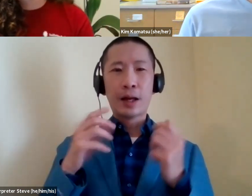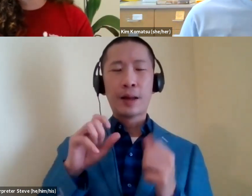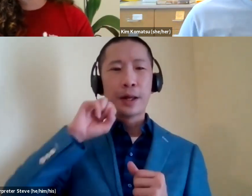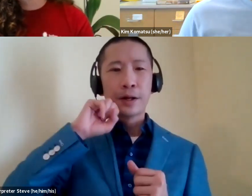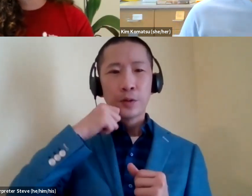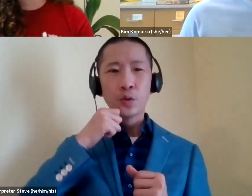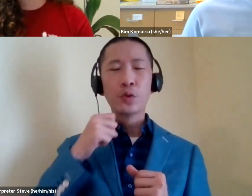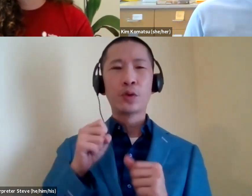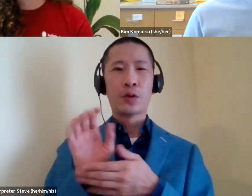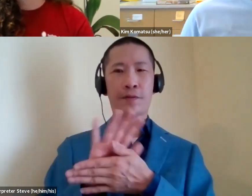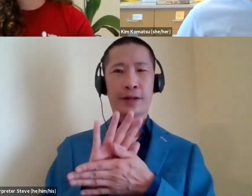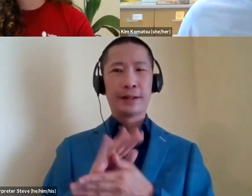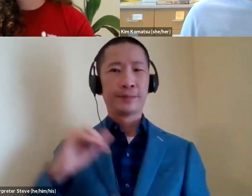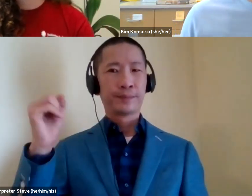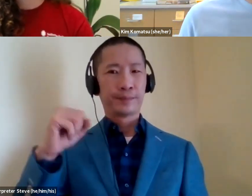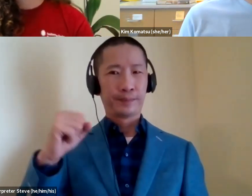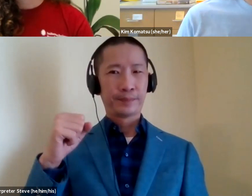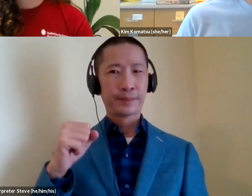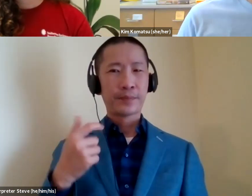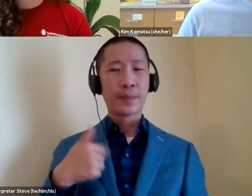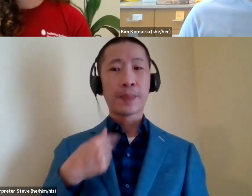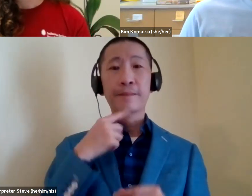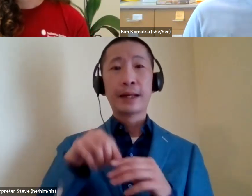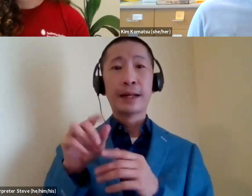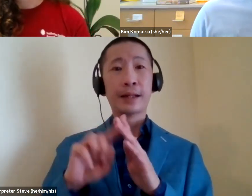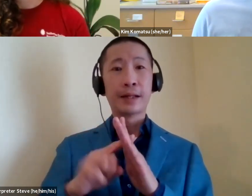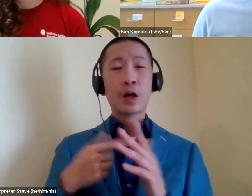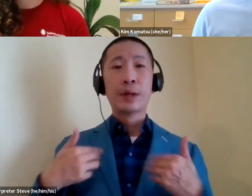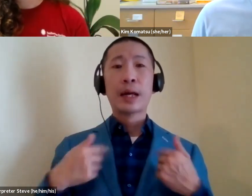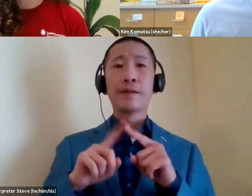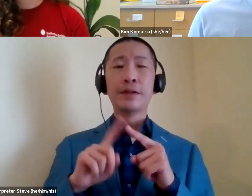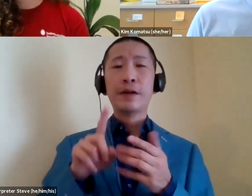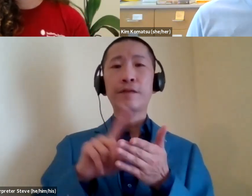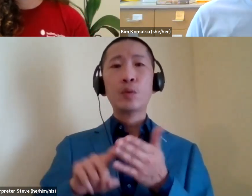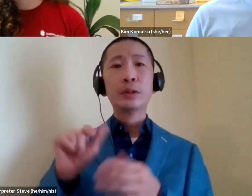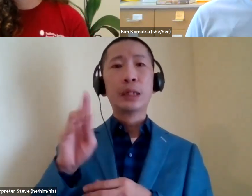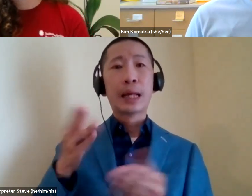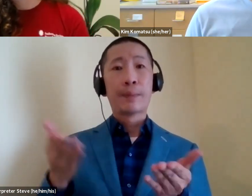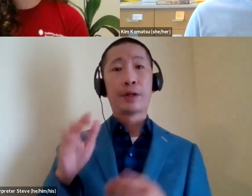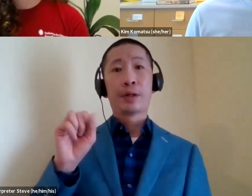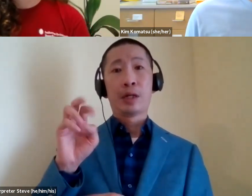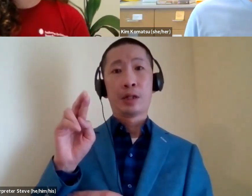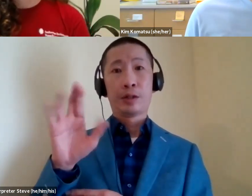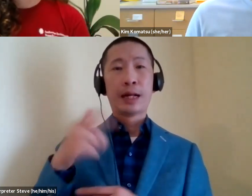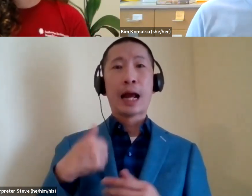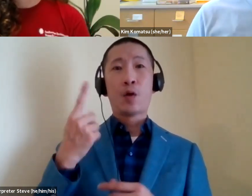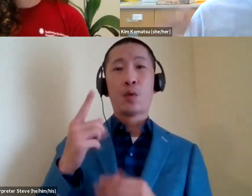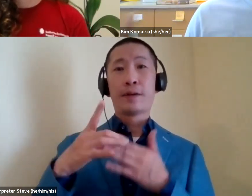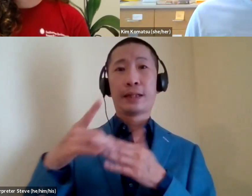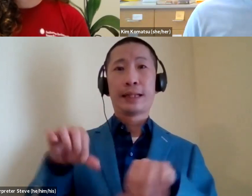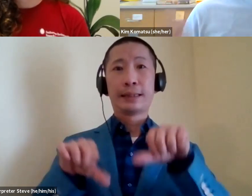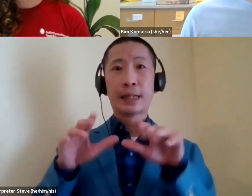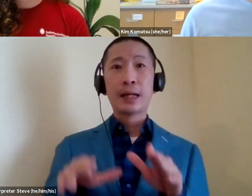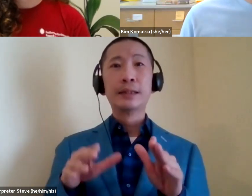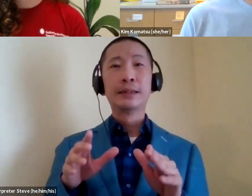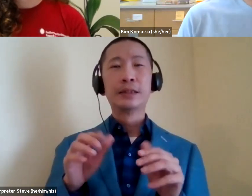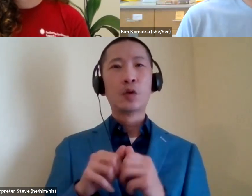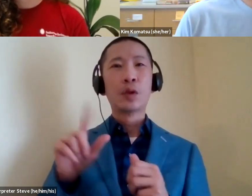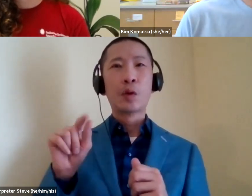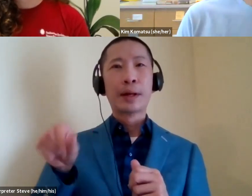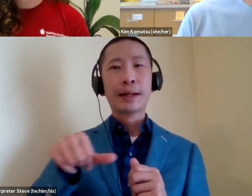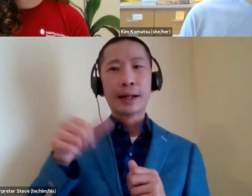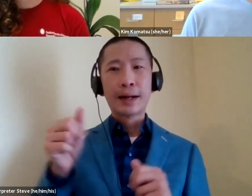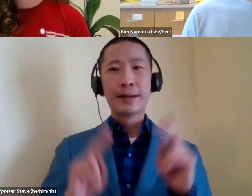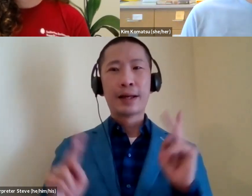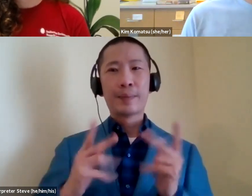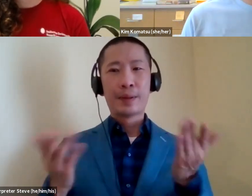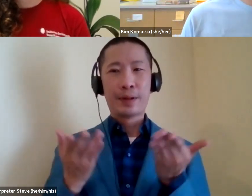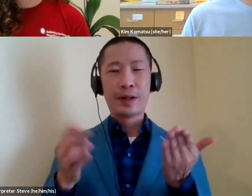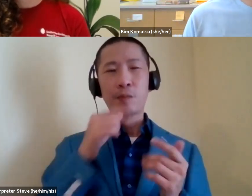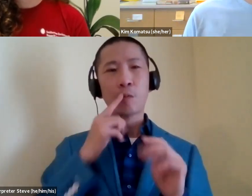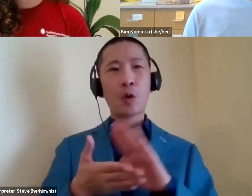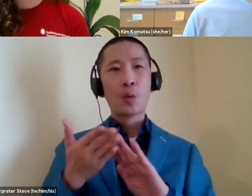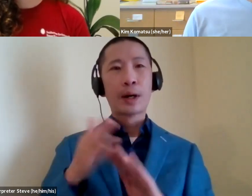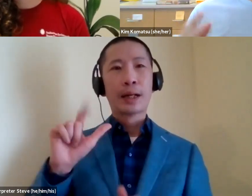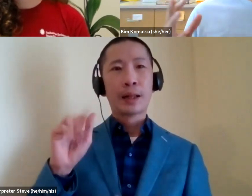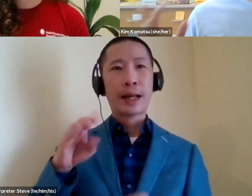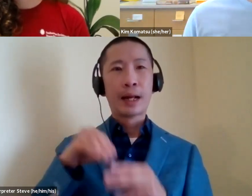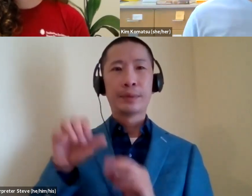Kim Komatsu (she/her): Yeah so like we said in the beginning, we have lots of different research labs here at SERC, so I am one of the lead scientists among 20 other or so people here who are running labs at SERC and we're all